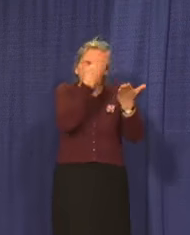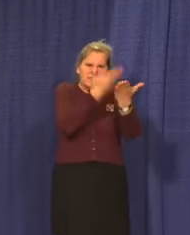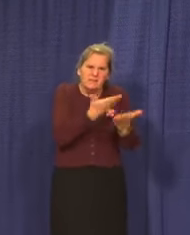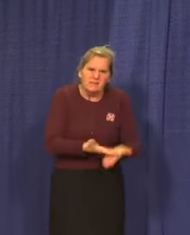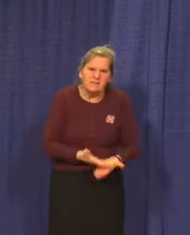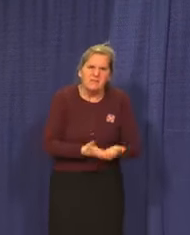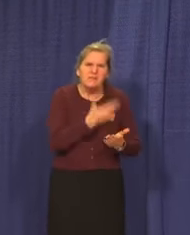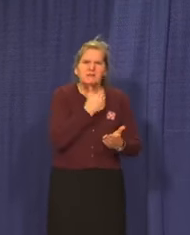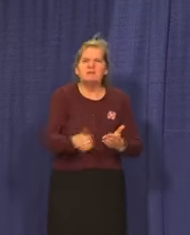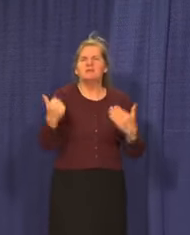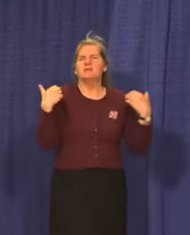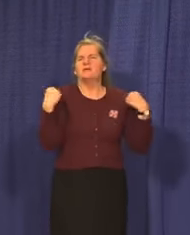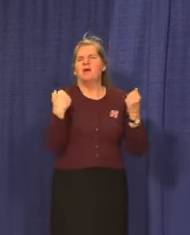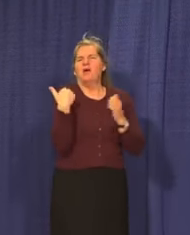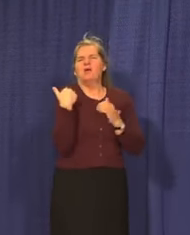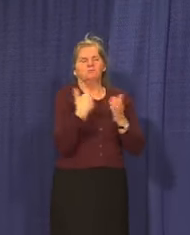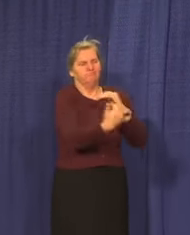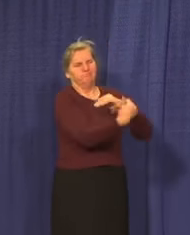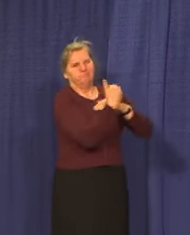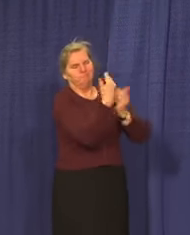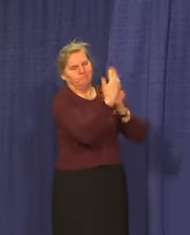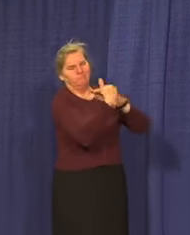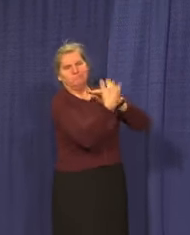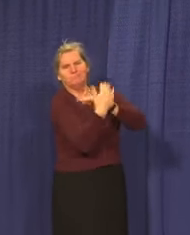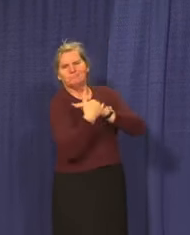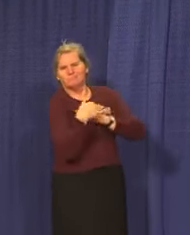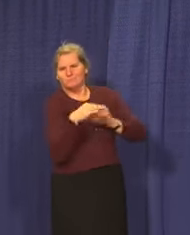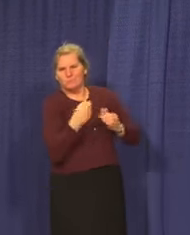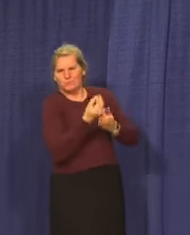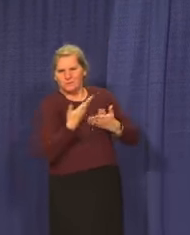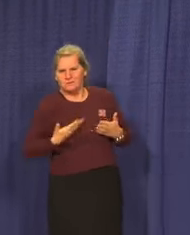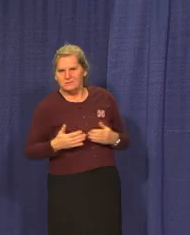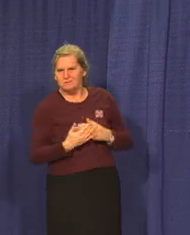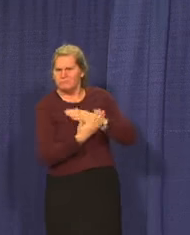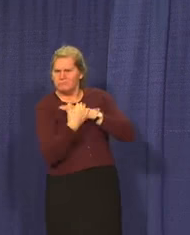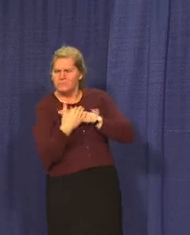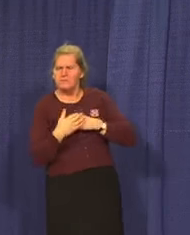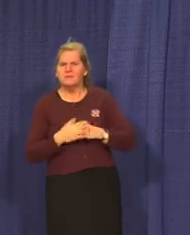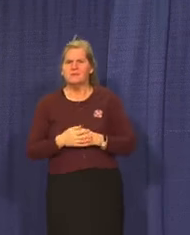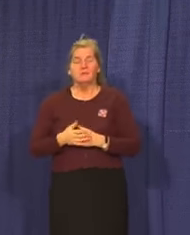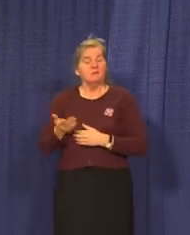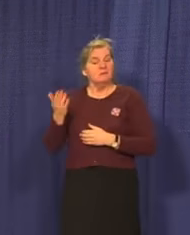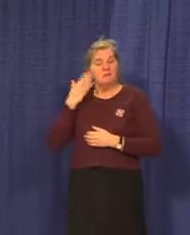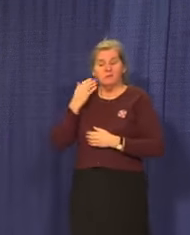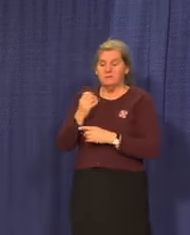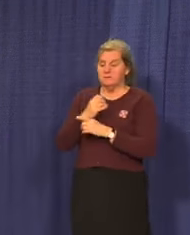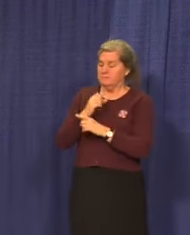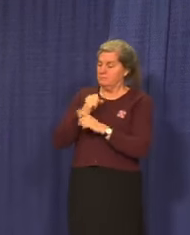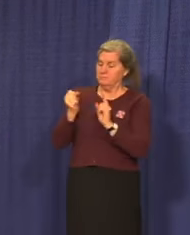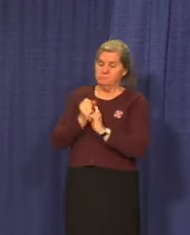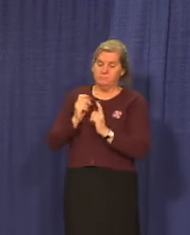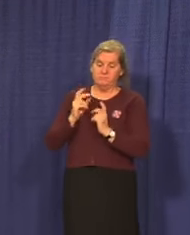MEDICAL OFFICER OF HEALTH. AS YOU ARE AWARE, THE SITUATION CHANGES RAPIDLY.